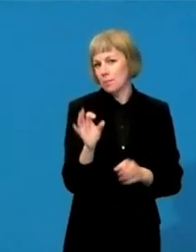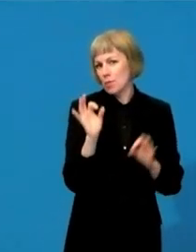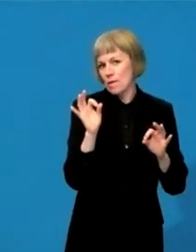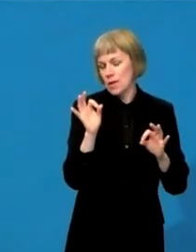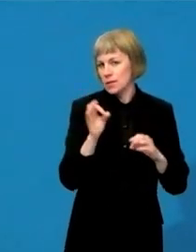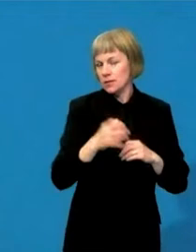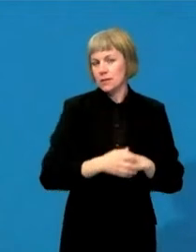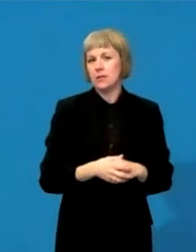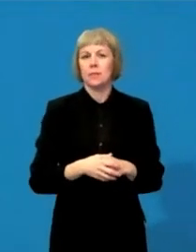I've inquired about respite.